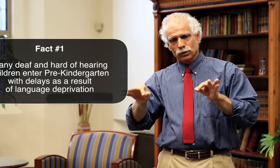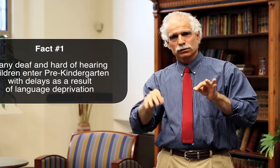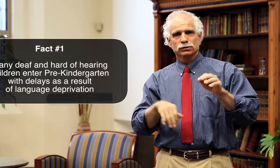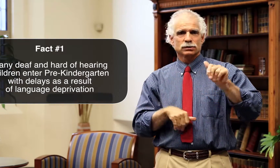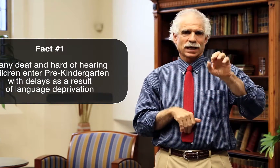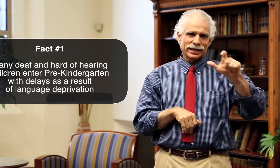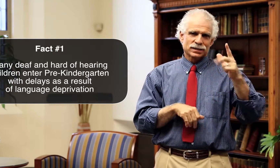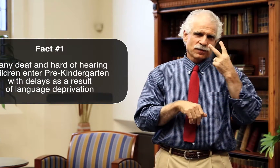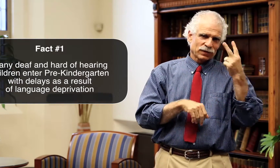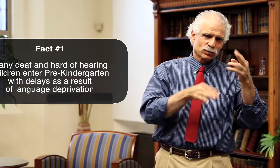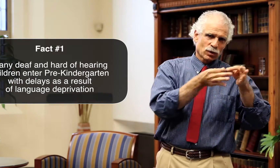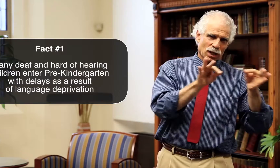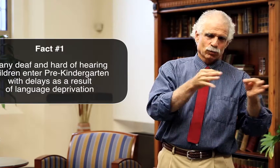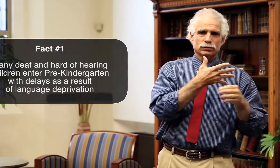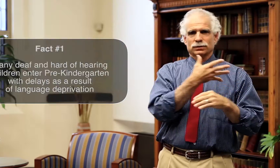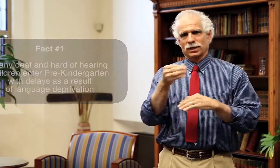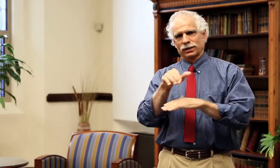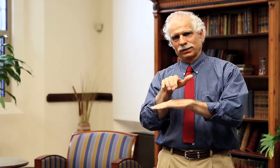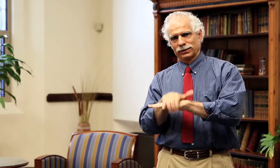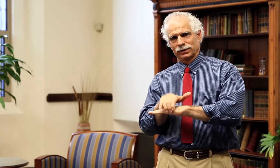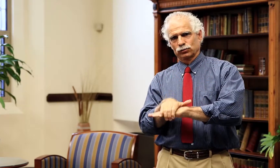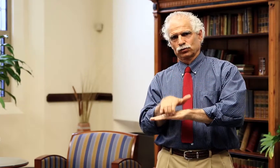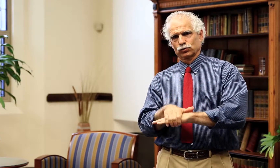ASL, as a visual language, and English.